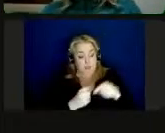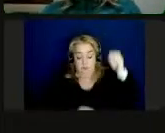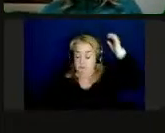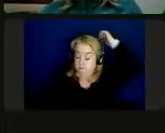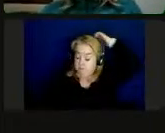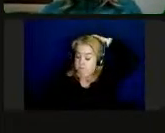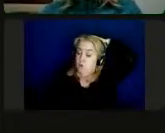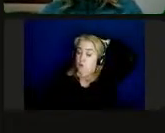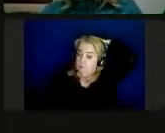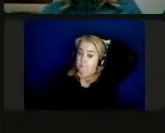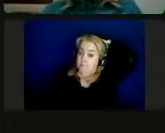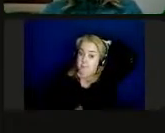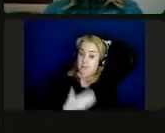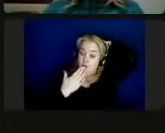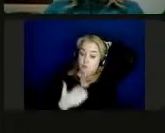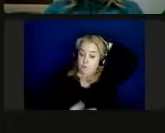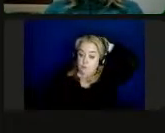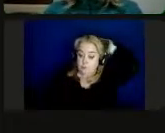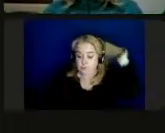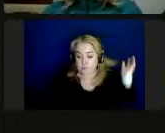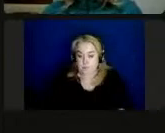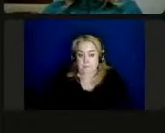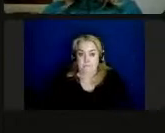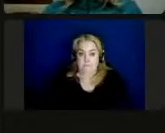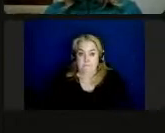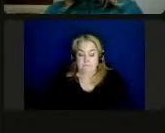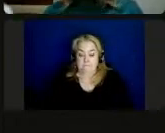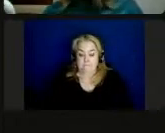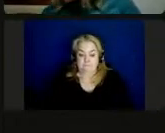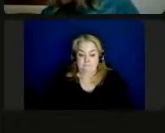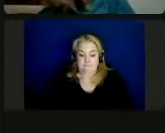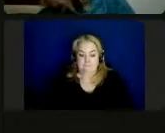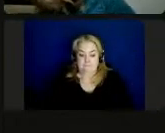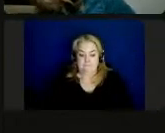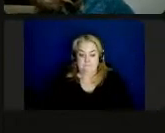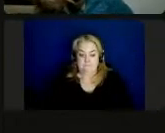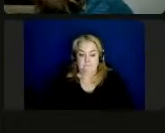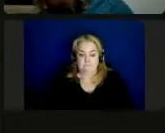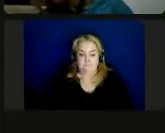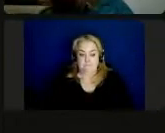OWN RATHER THAN THE DEPARTMENT OF REVENUE?